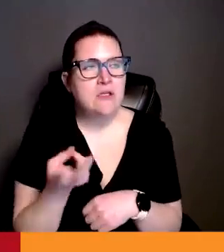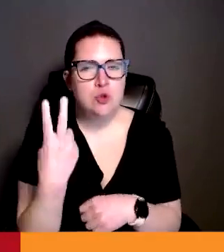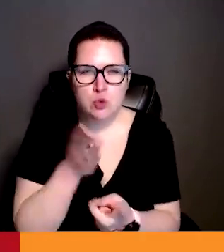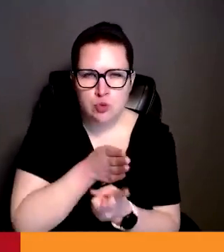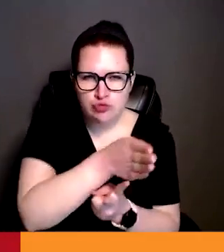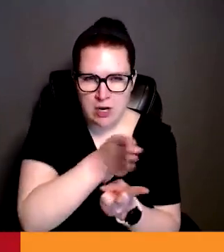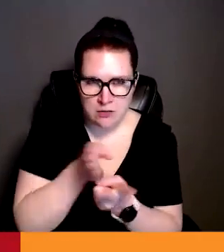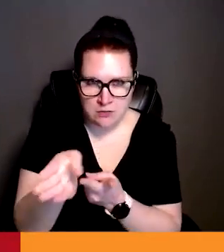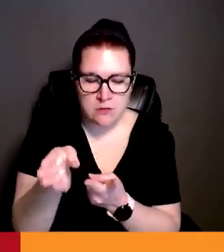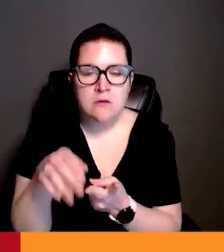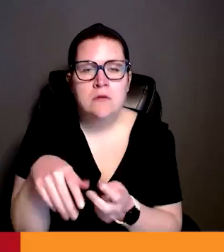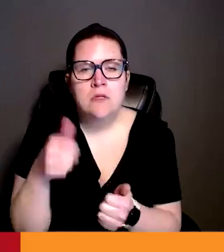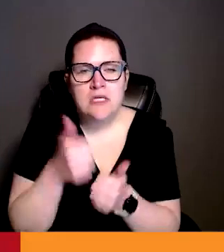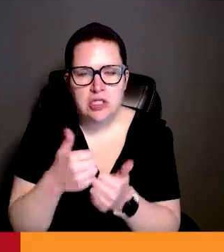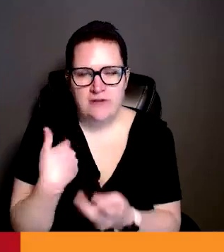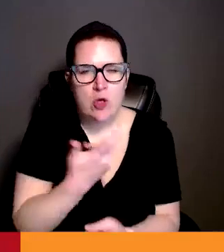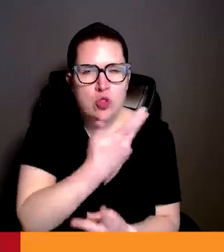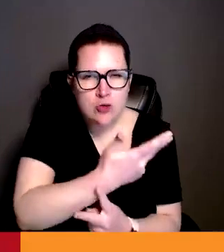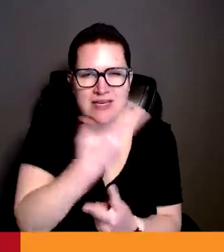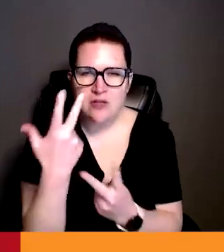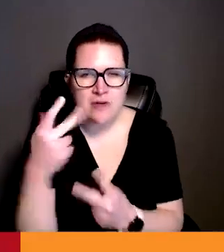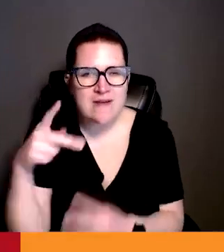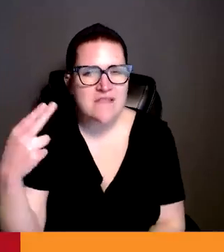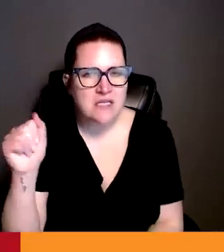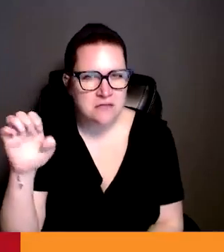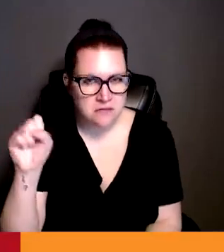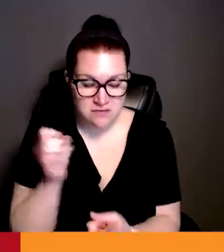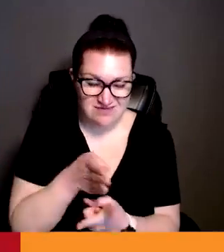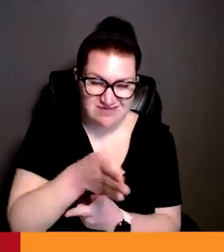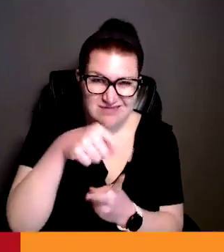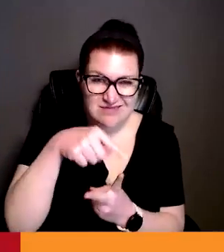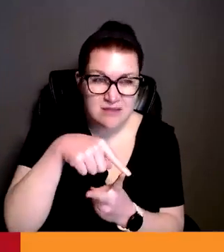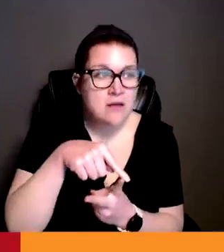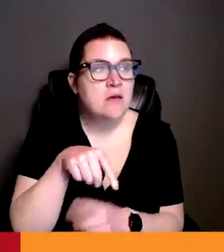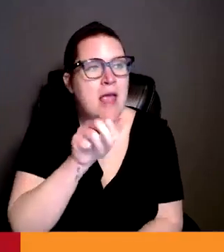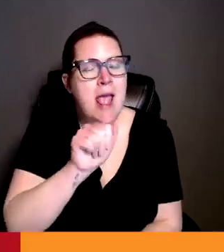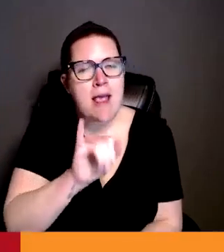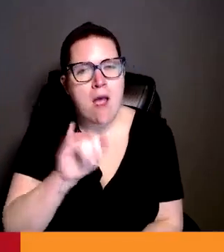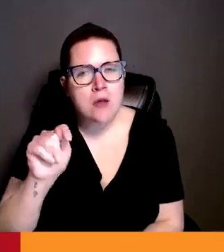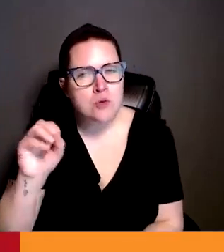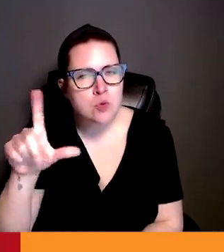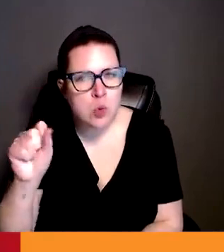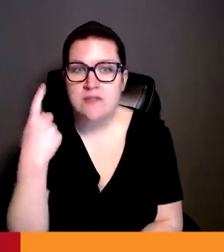They will each have three phases. So, the first track is really going to focus on AI tools for the caregivers in the home.